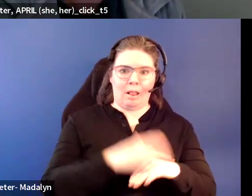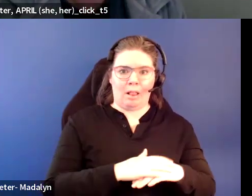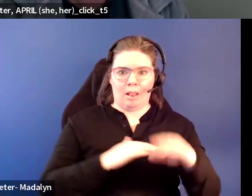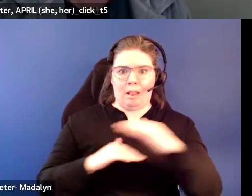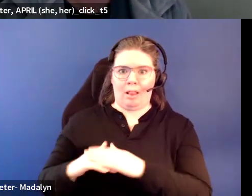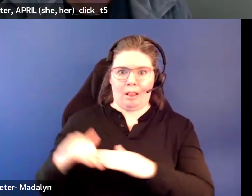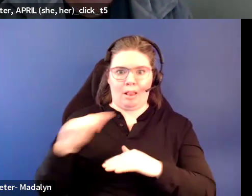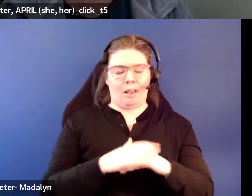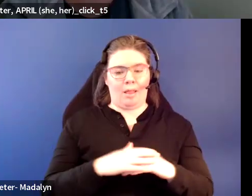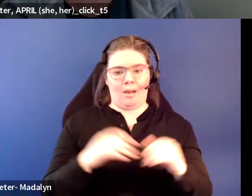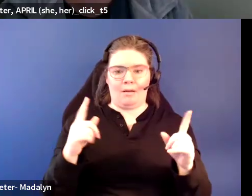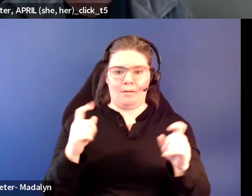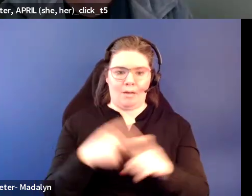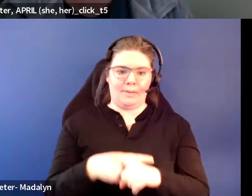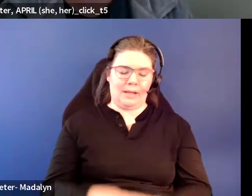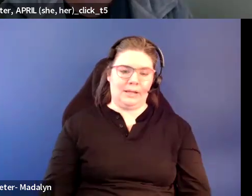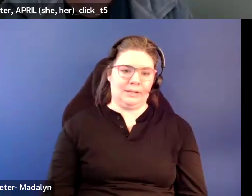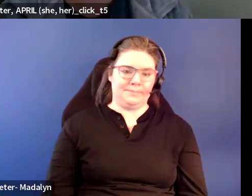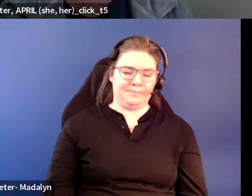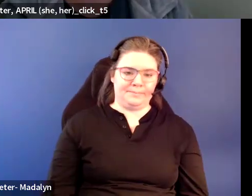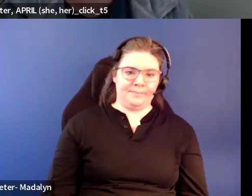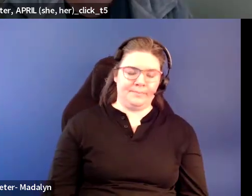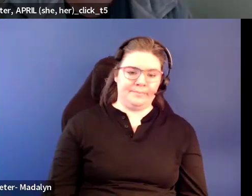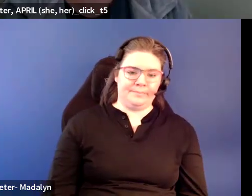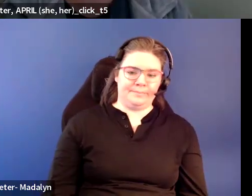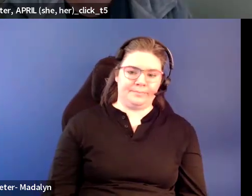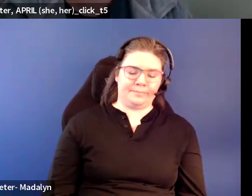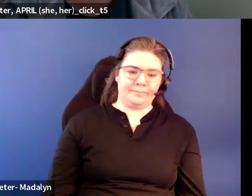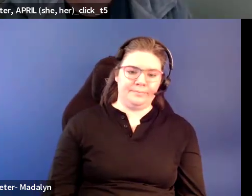Carolyn Grawi: exactly exactly. That's nice. Carolyn Grawi: Well, we don't need to